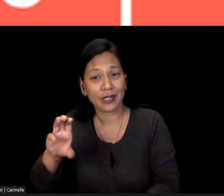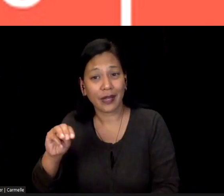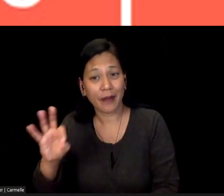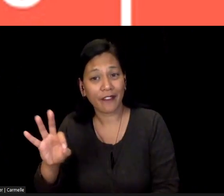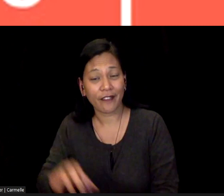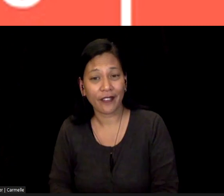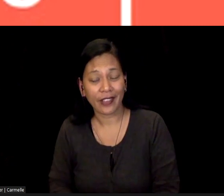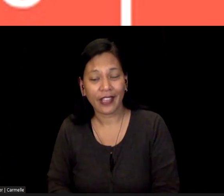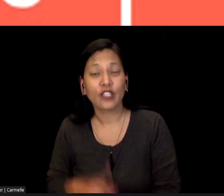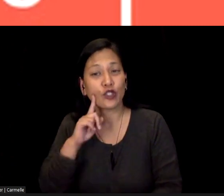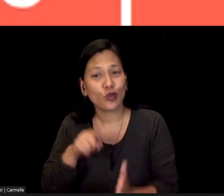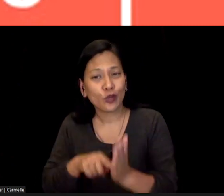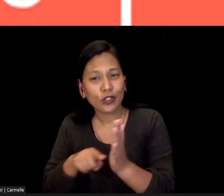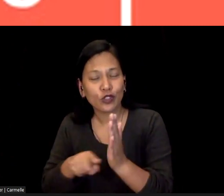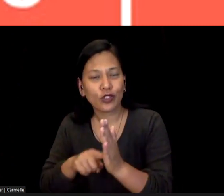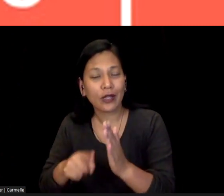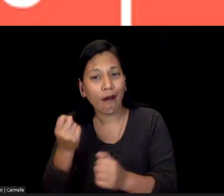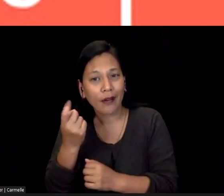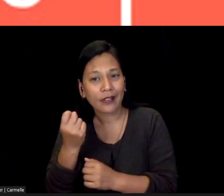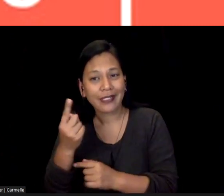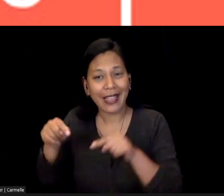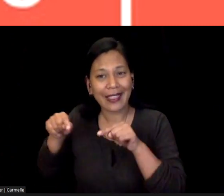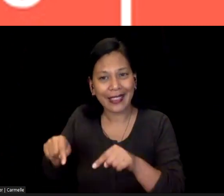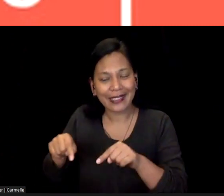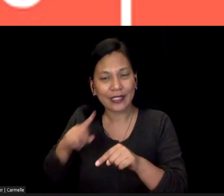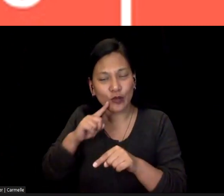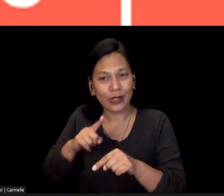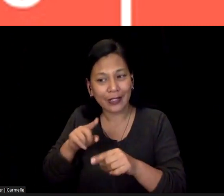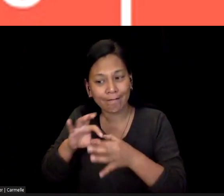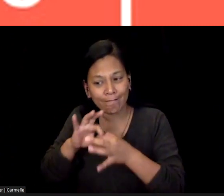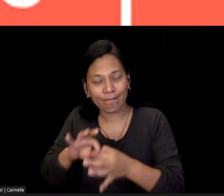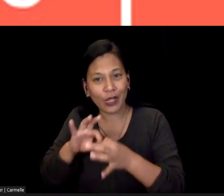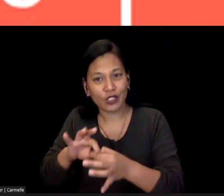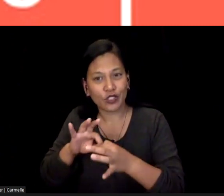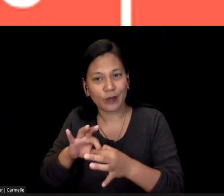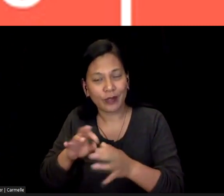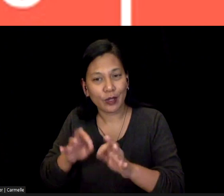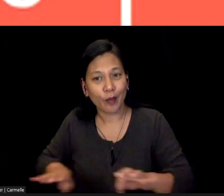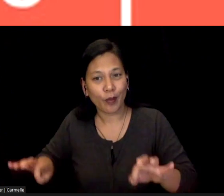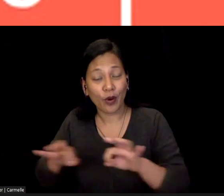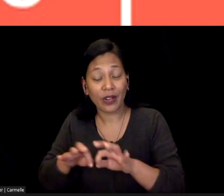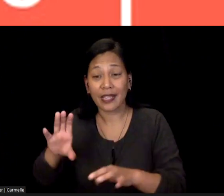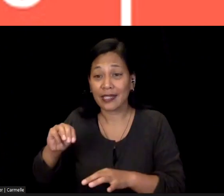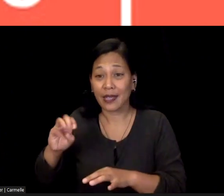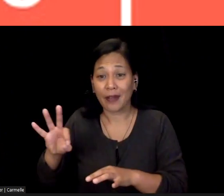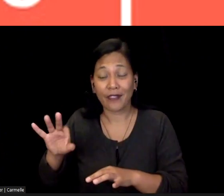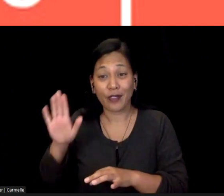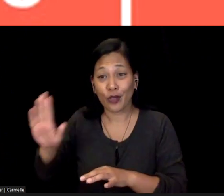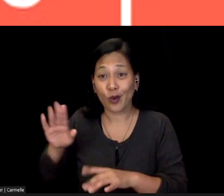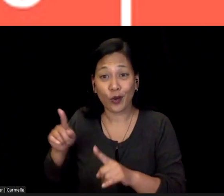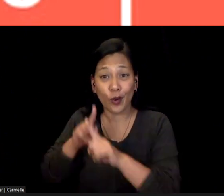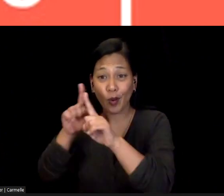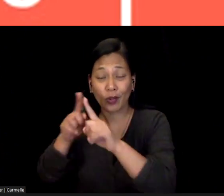Do the research understand this is a business of relationships and the CMF is here to help foster those relationships.